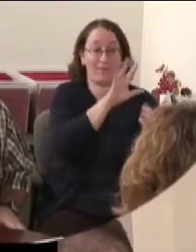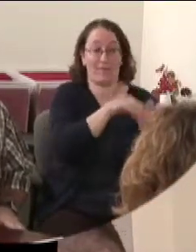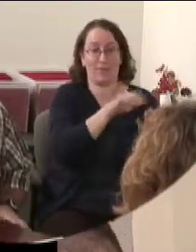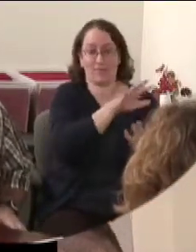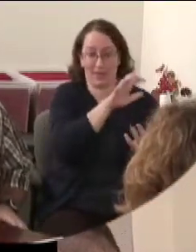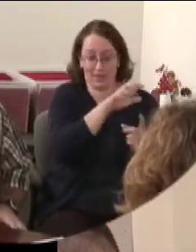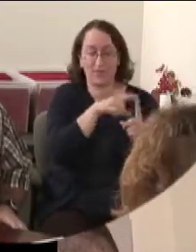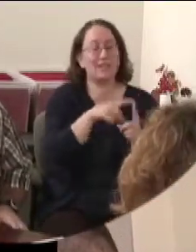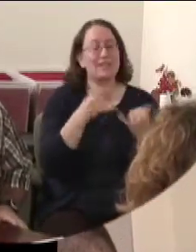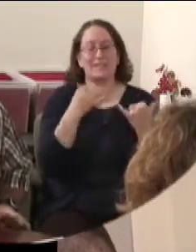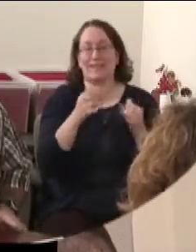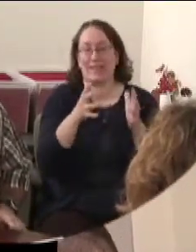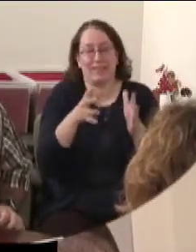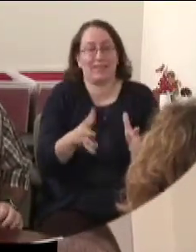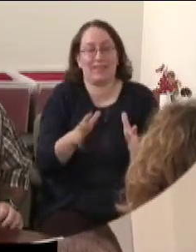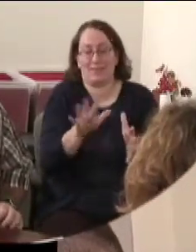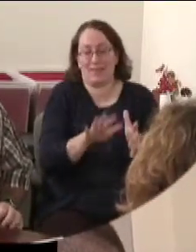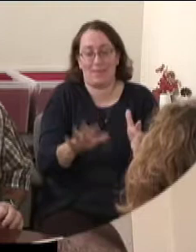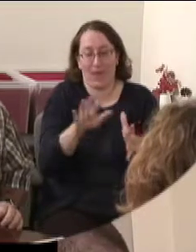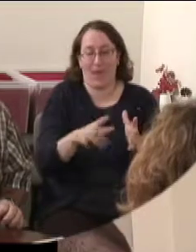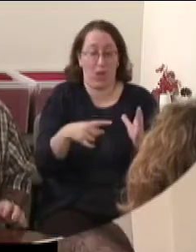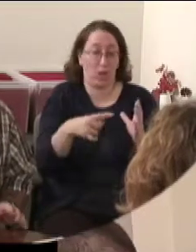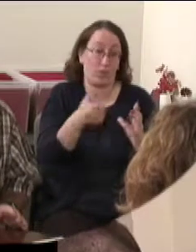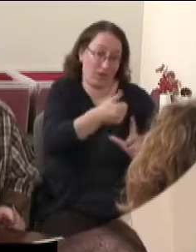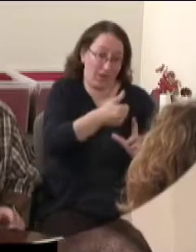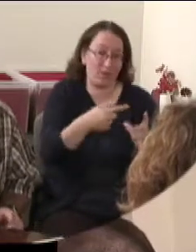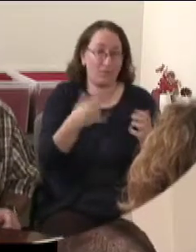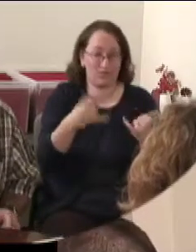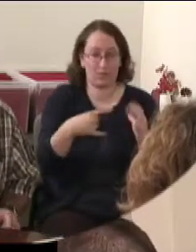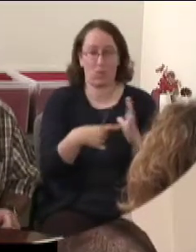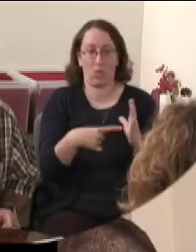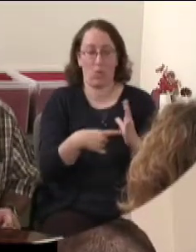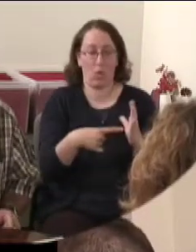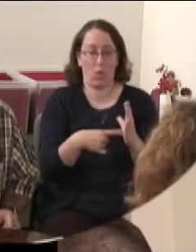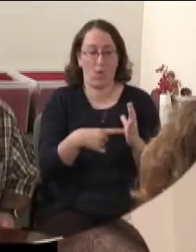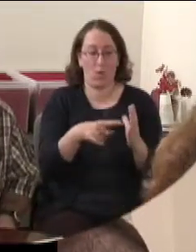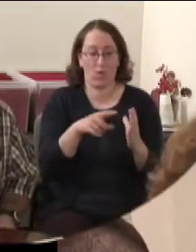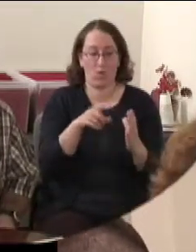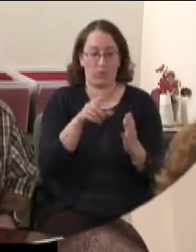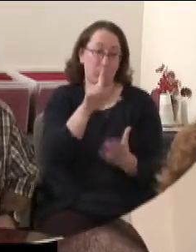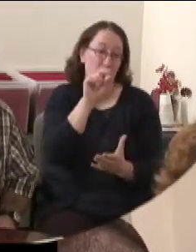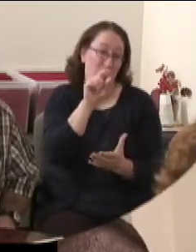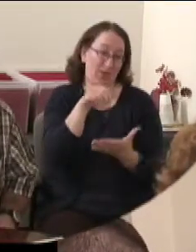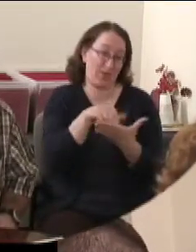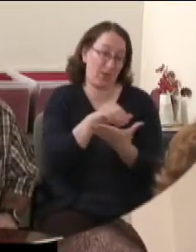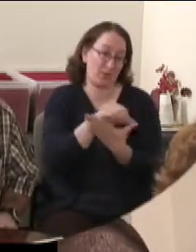it would still leave her a balance owing of $20,250.